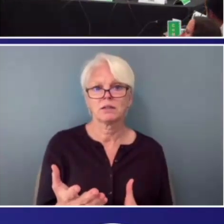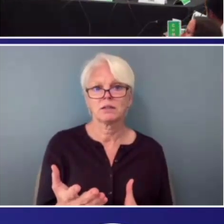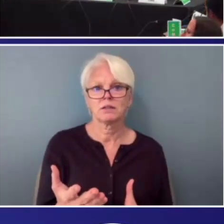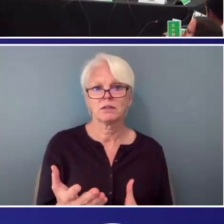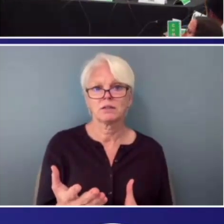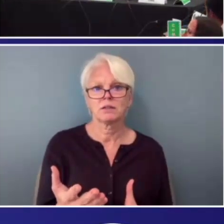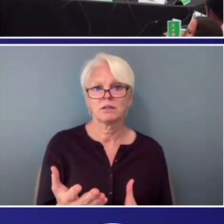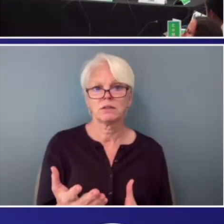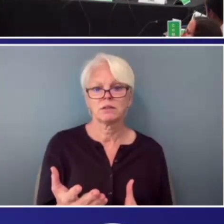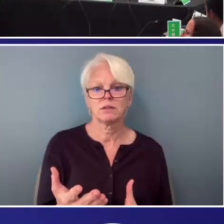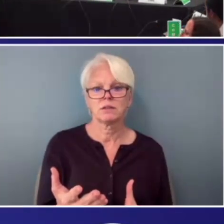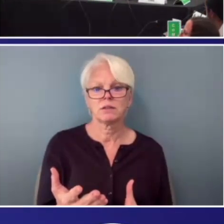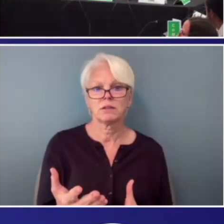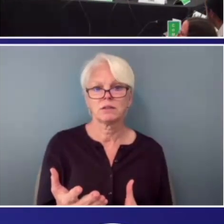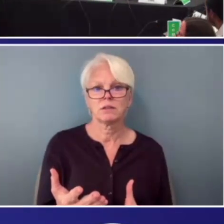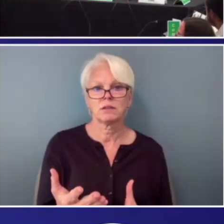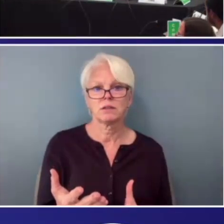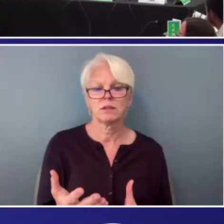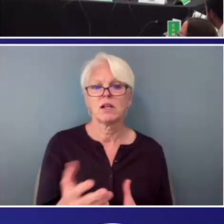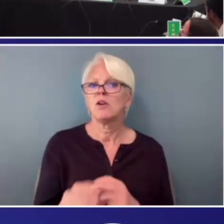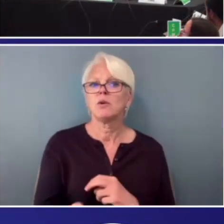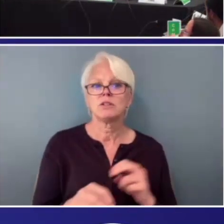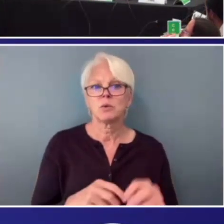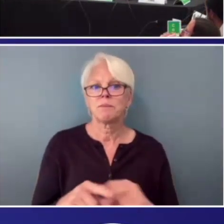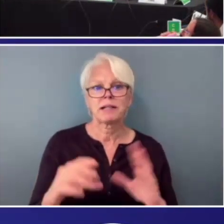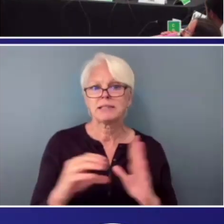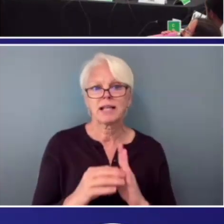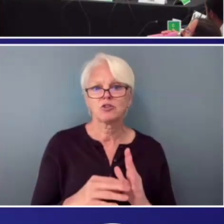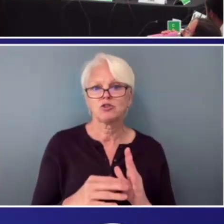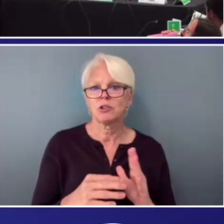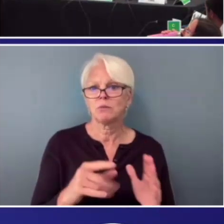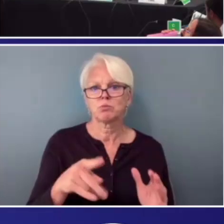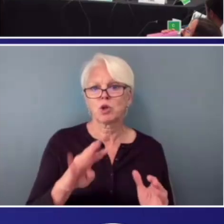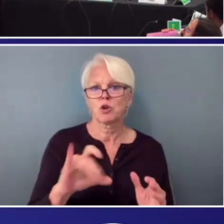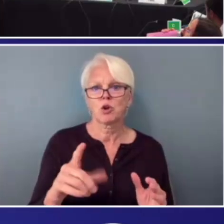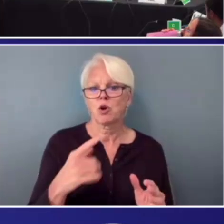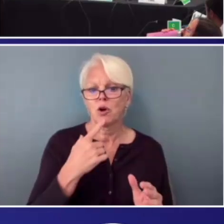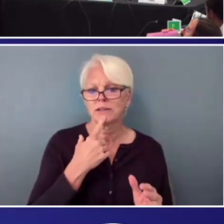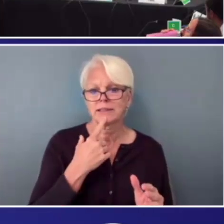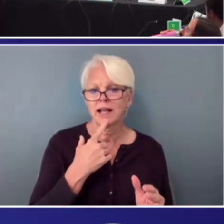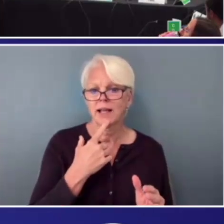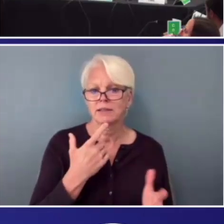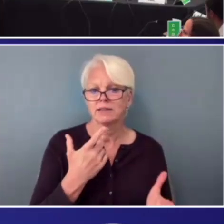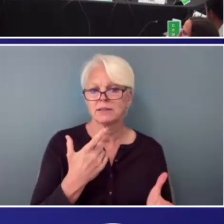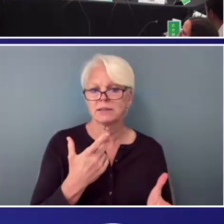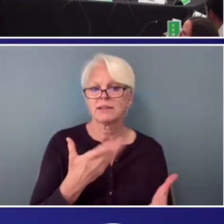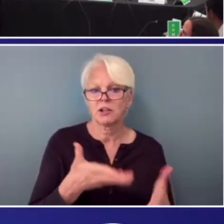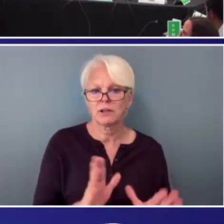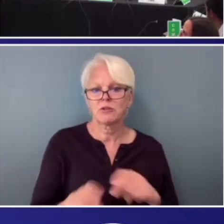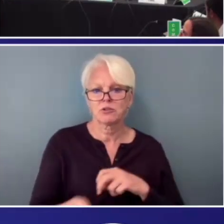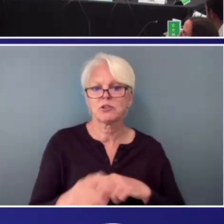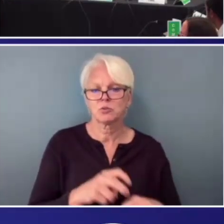They're allowed to switch out by sections according to the protocols. Aren't we already on .211?